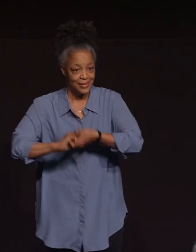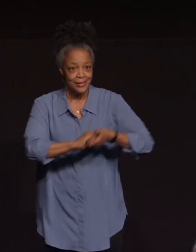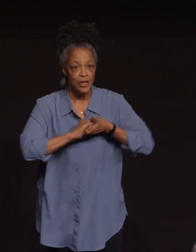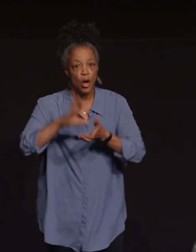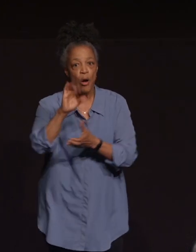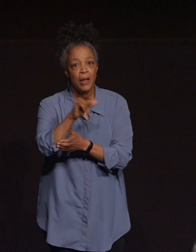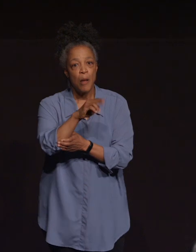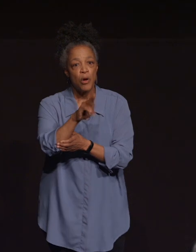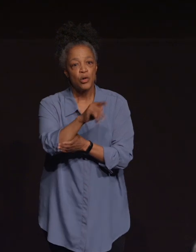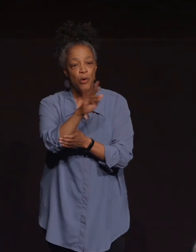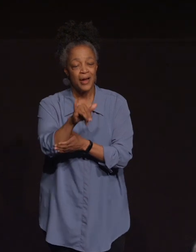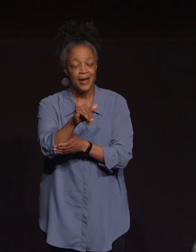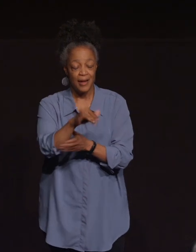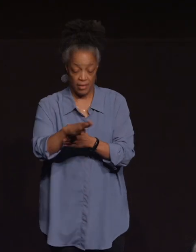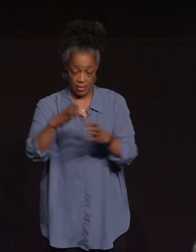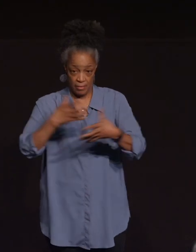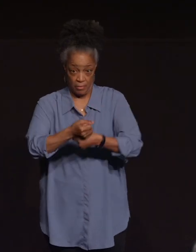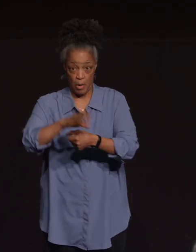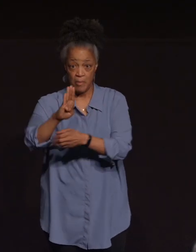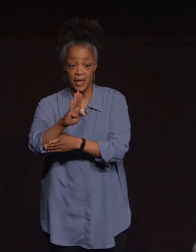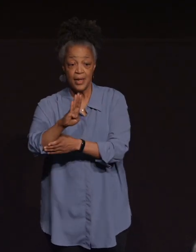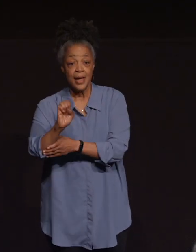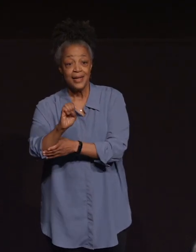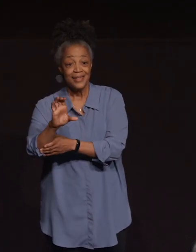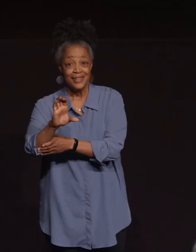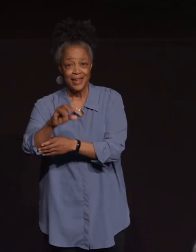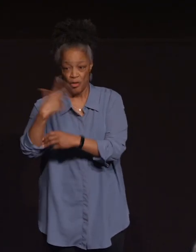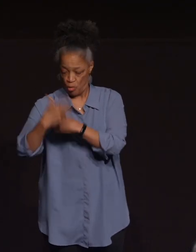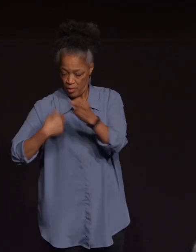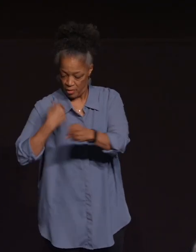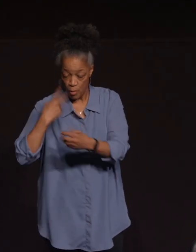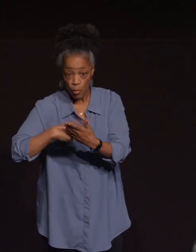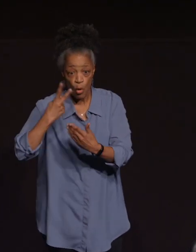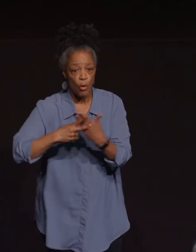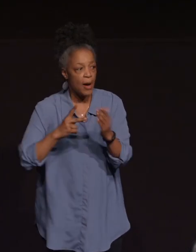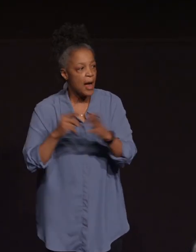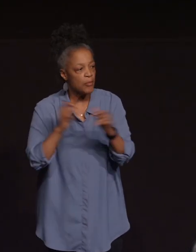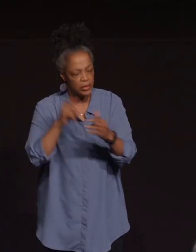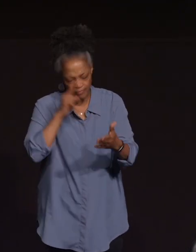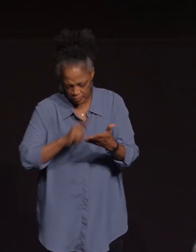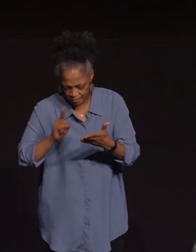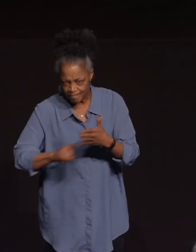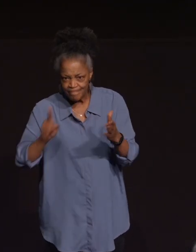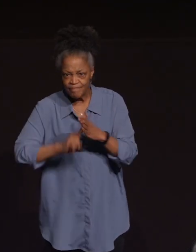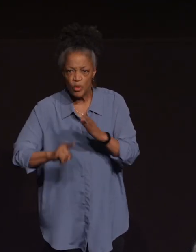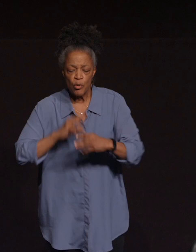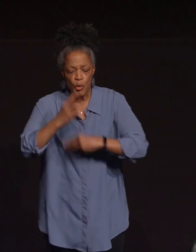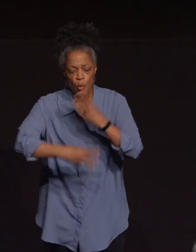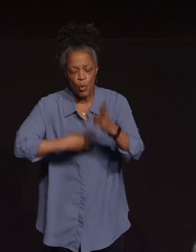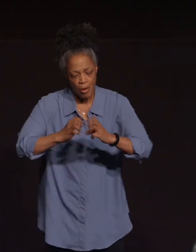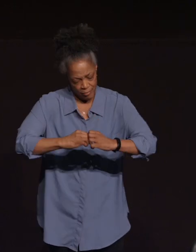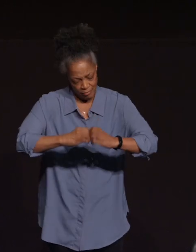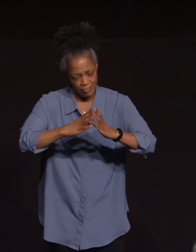The BSC is a 3-year initiative to explore and amplify the world-building work of Black studies.